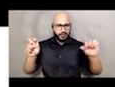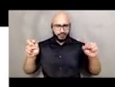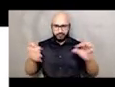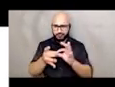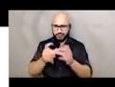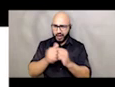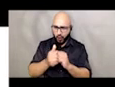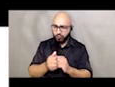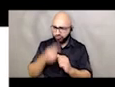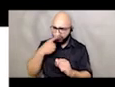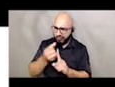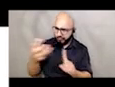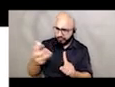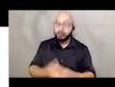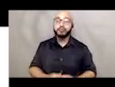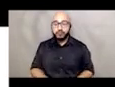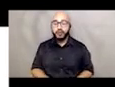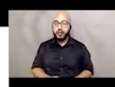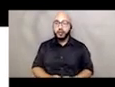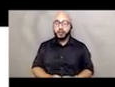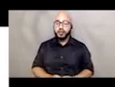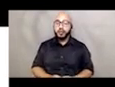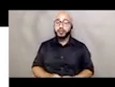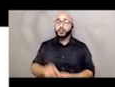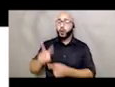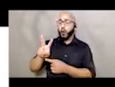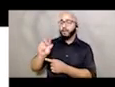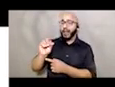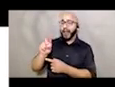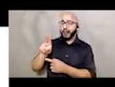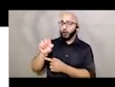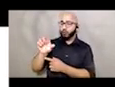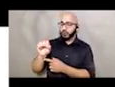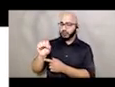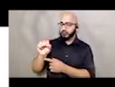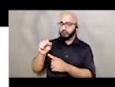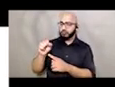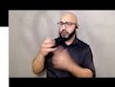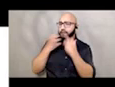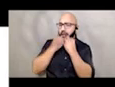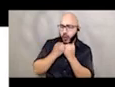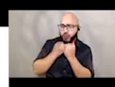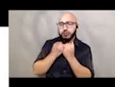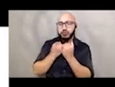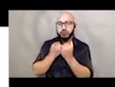OK, so discussing more about values. It's important to do things aside